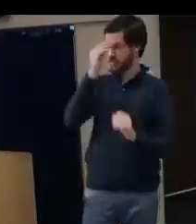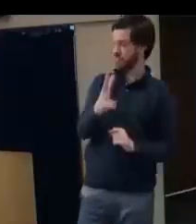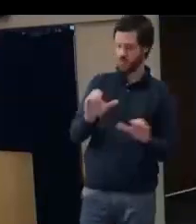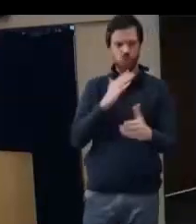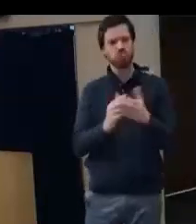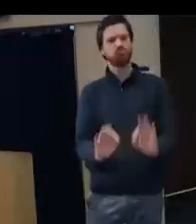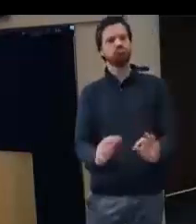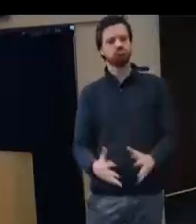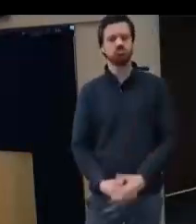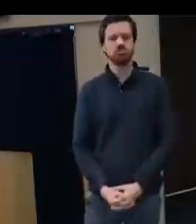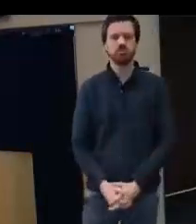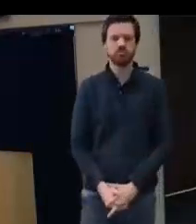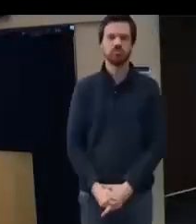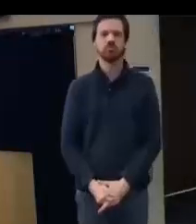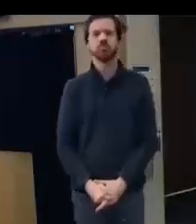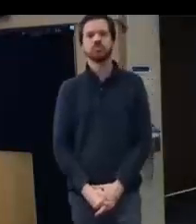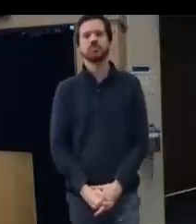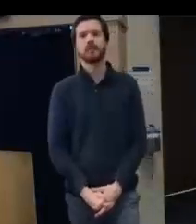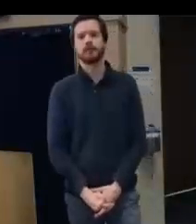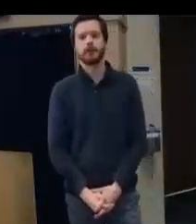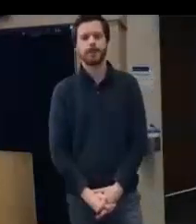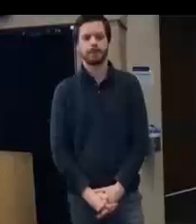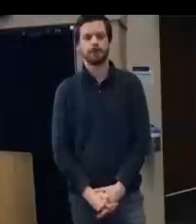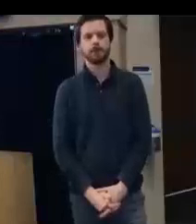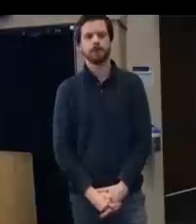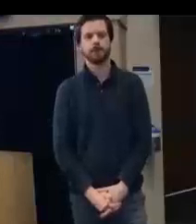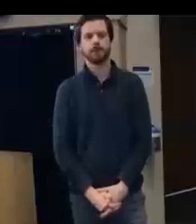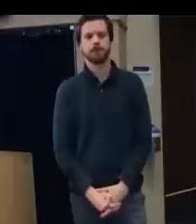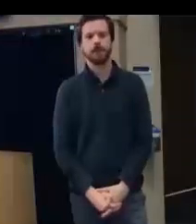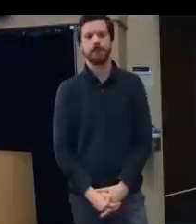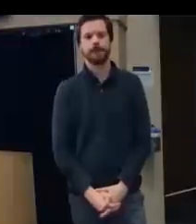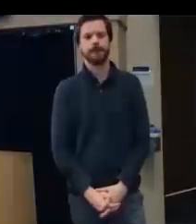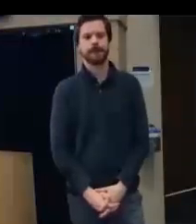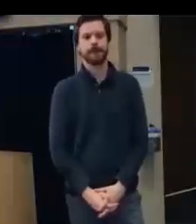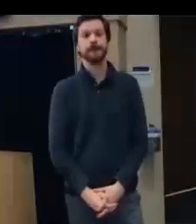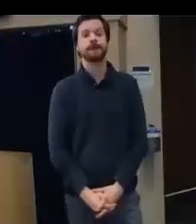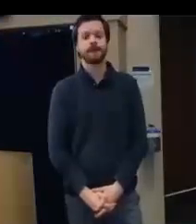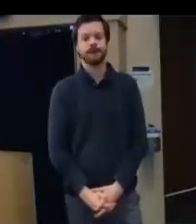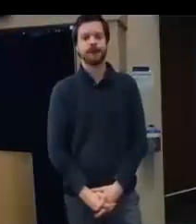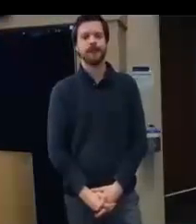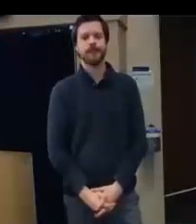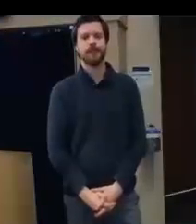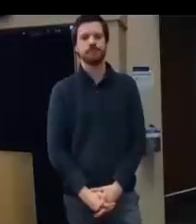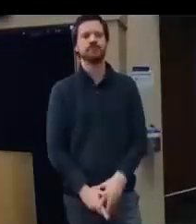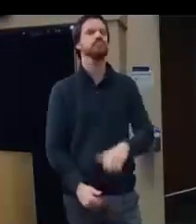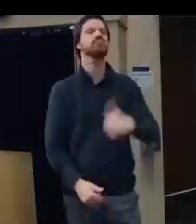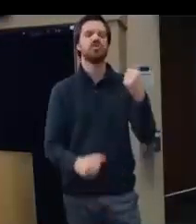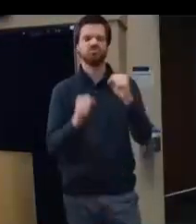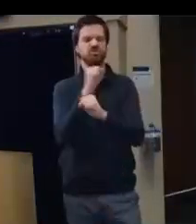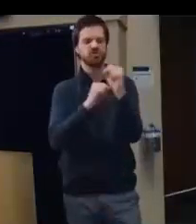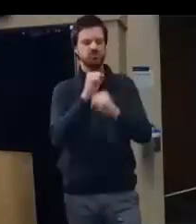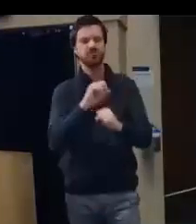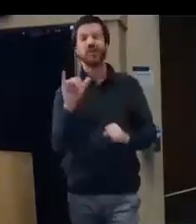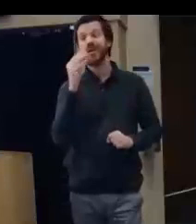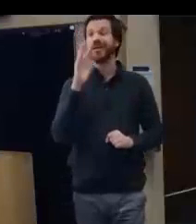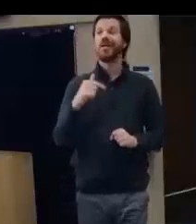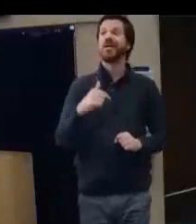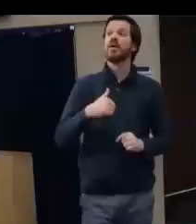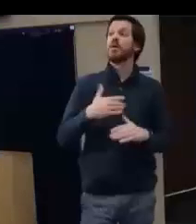well other important communication strategies and by the way when I share these communication